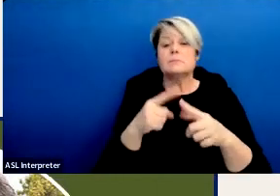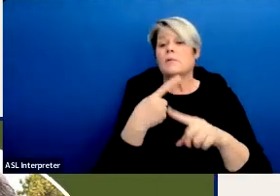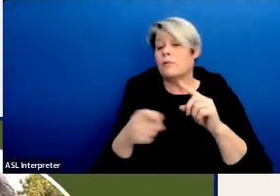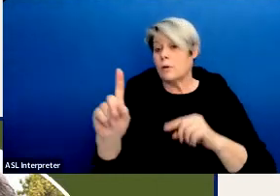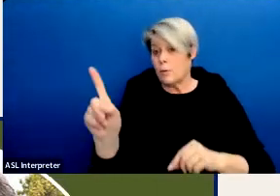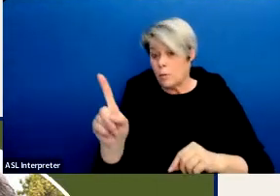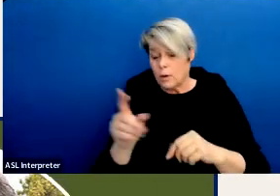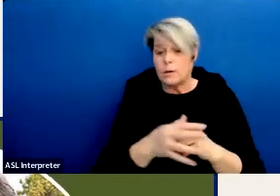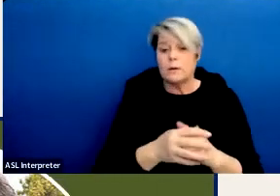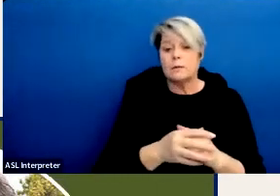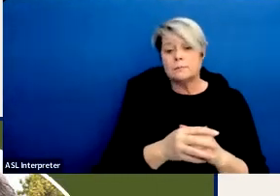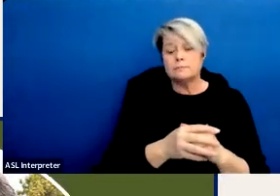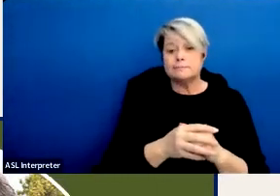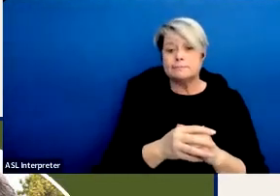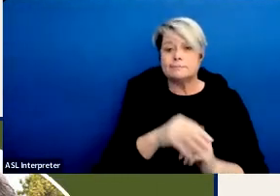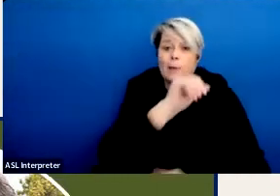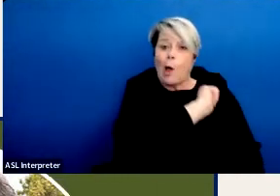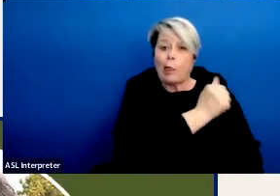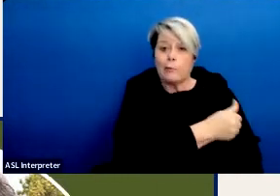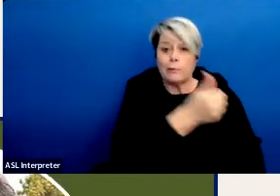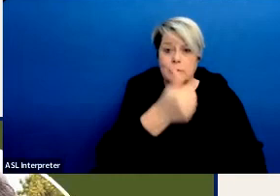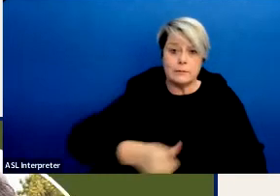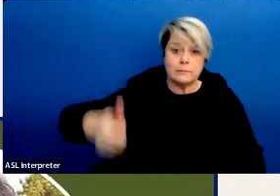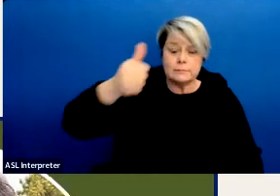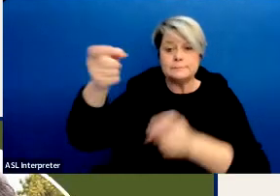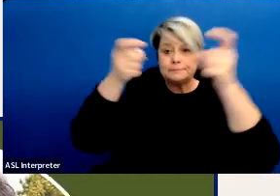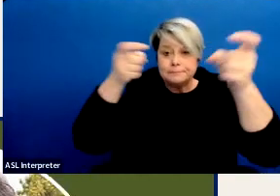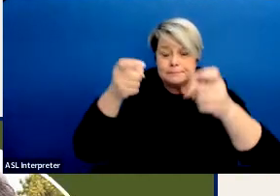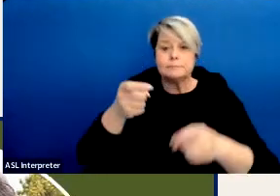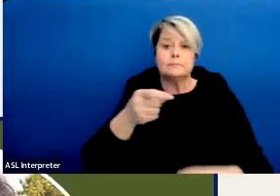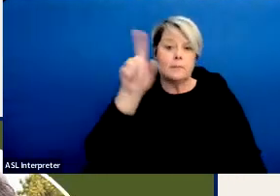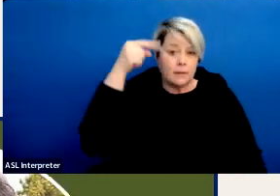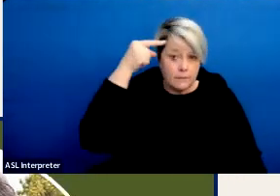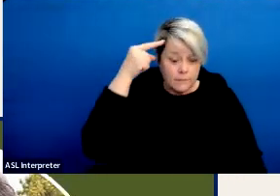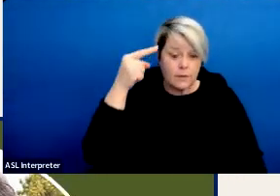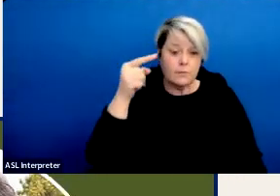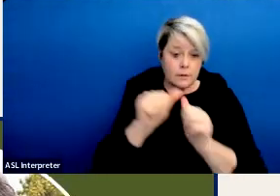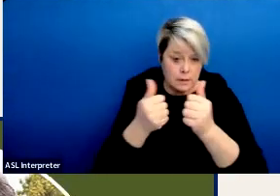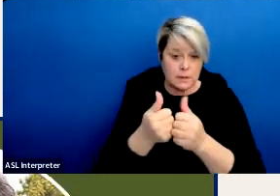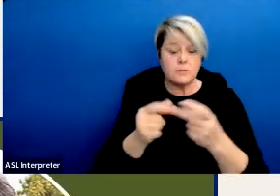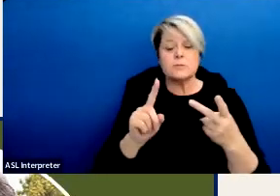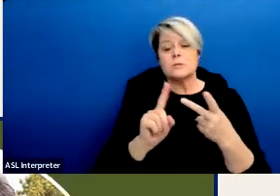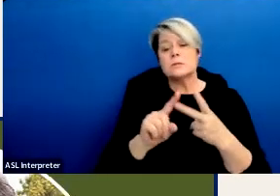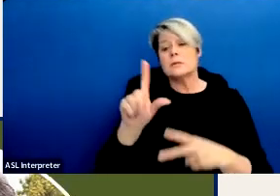of course all of this material has been sourced by what we would consider authoritarian bodies. So